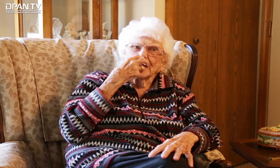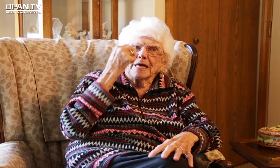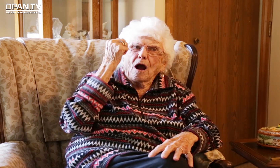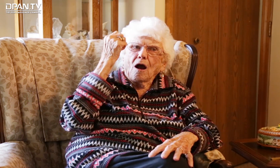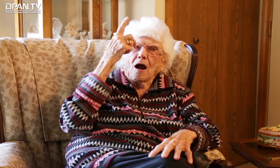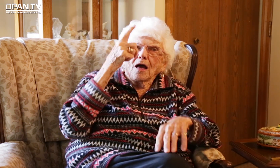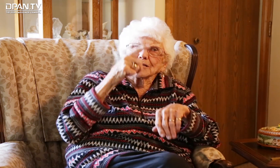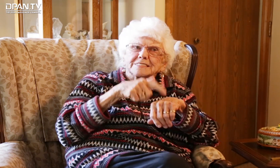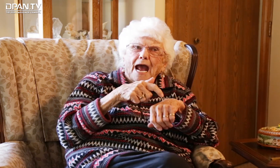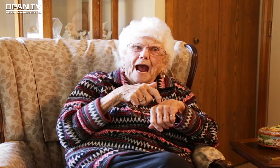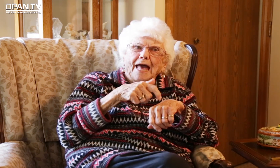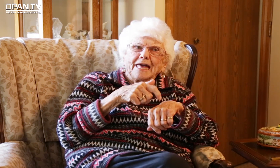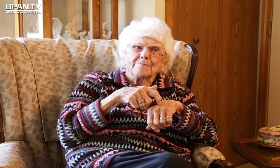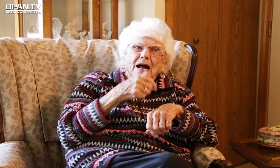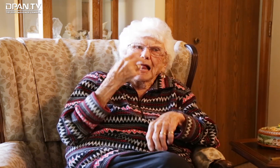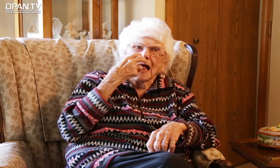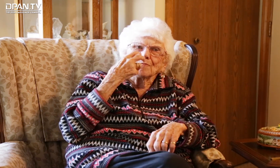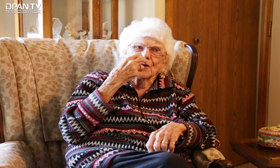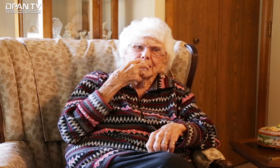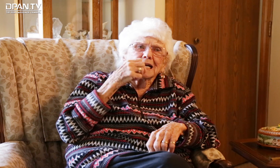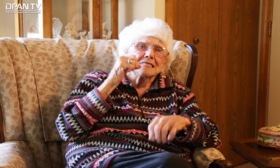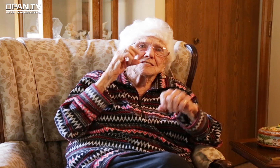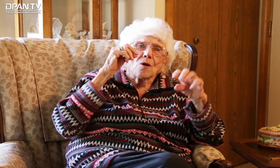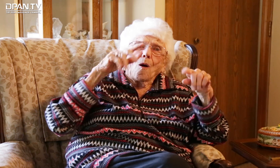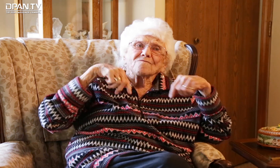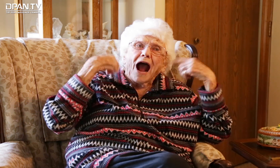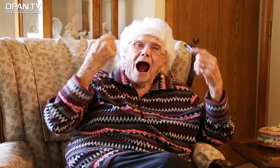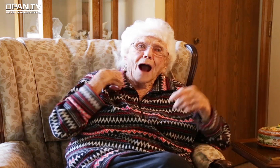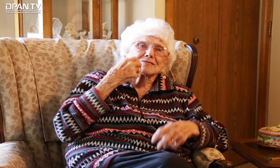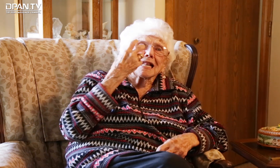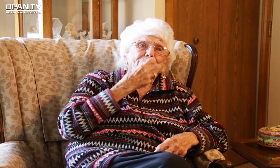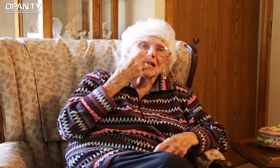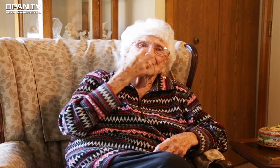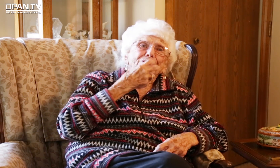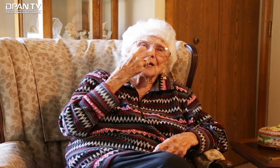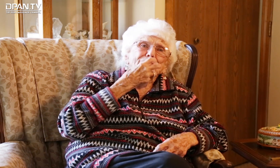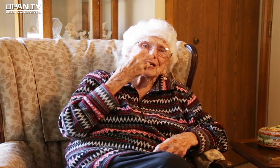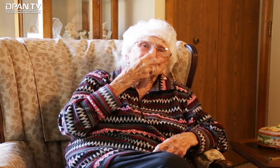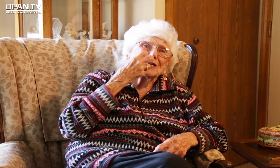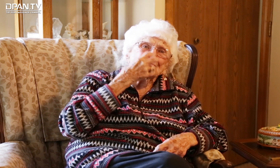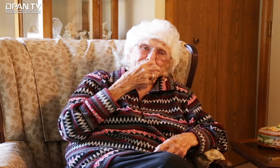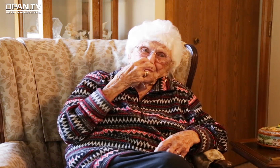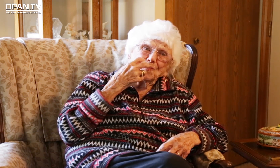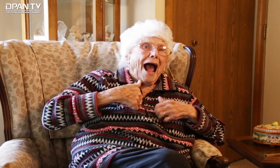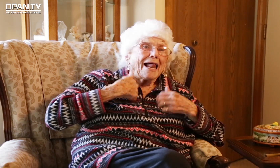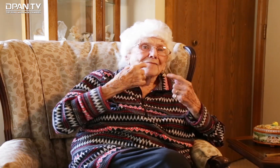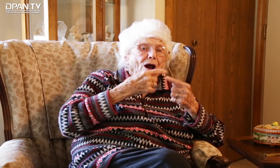I lipread ALL THE TIME. So for a long time, I only would lipread.